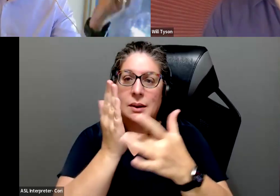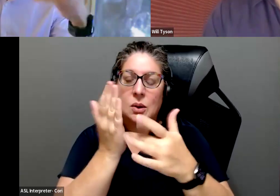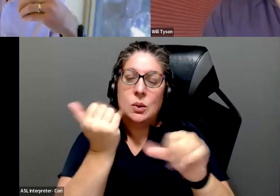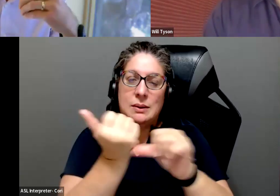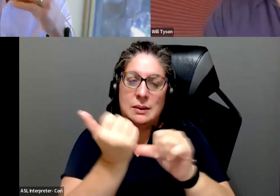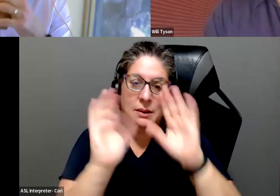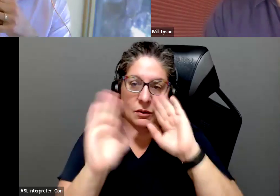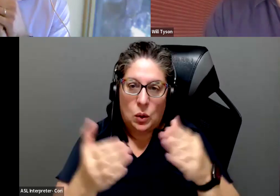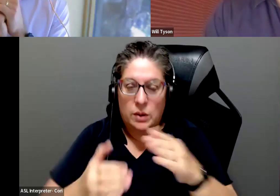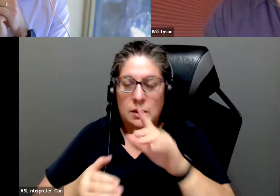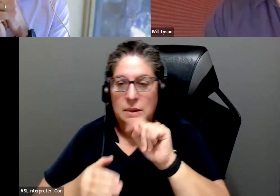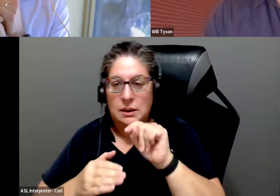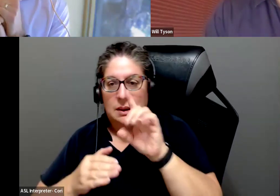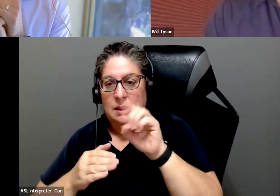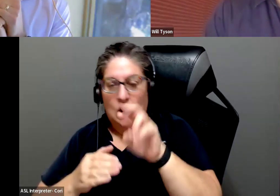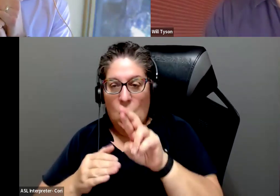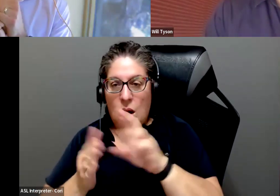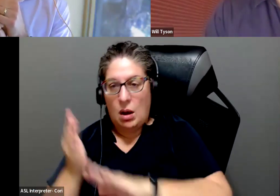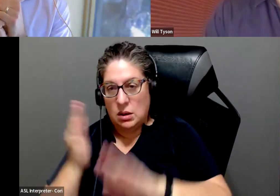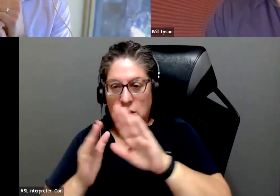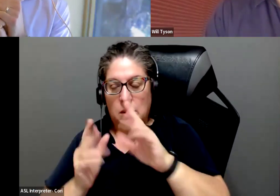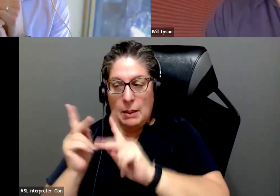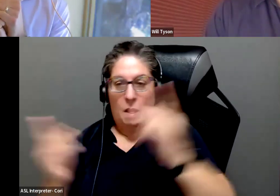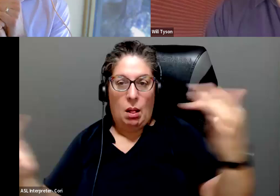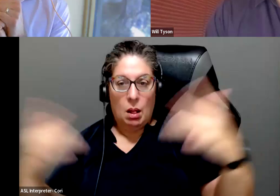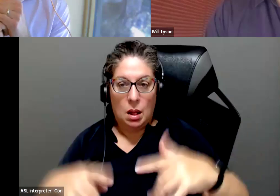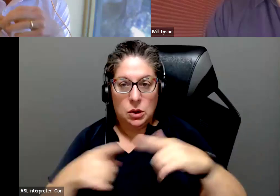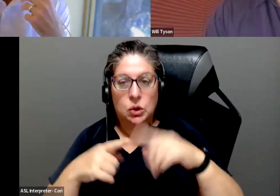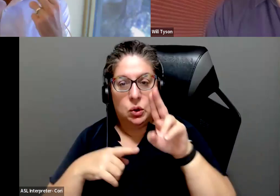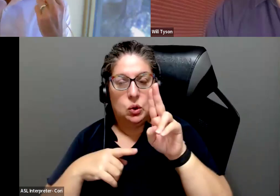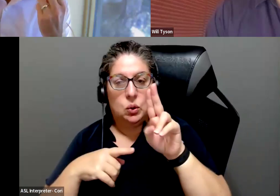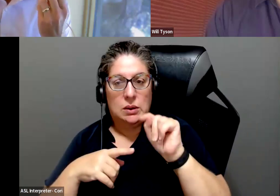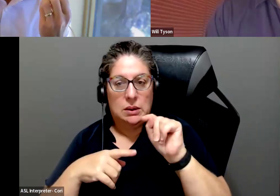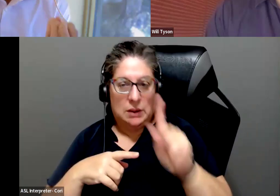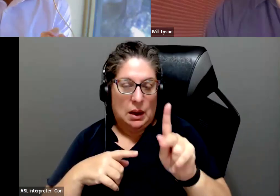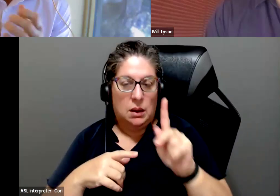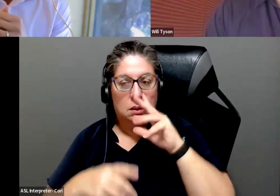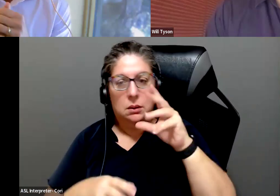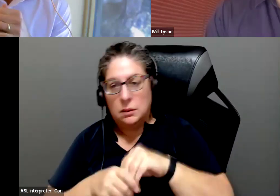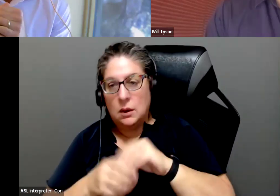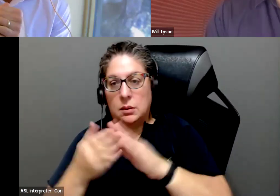folks from TBR colleges coming to UTK to engage in a community of practice.